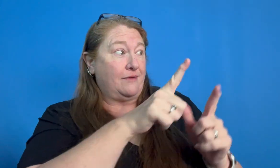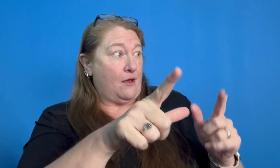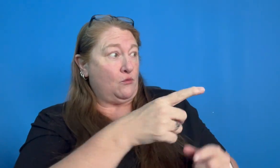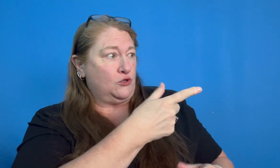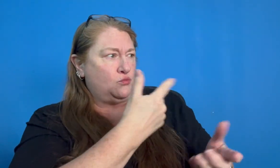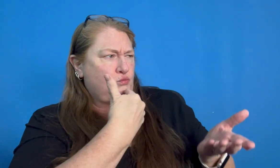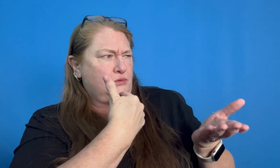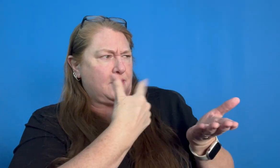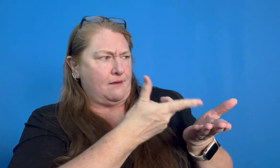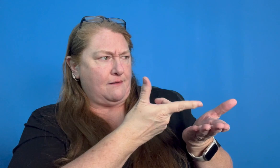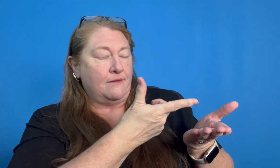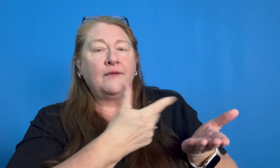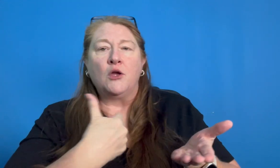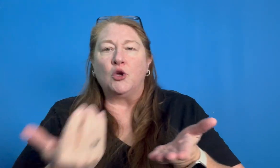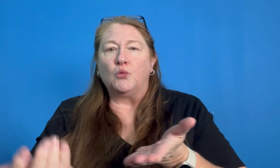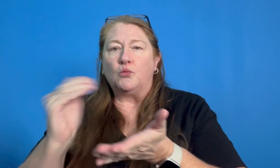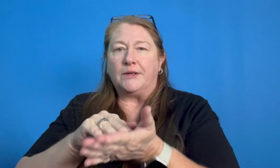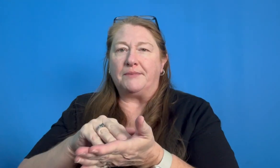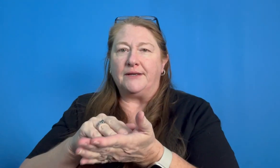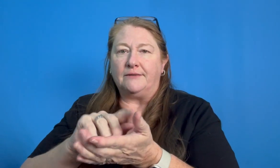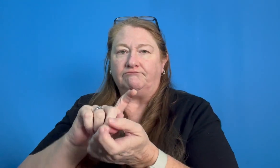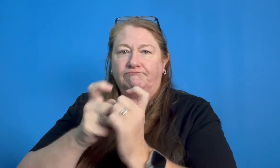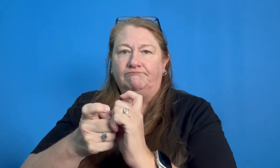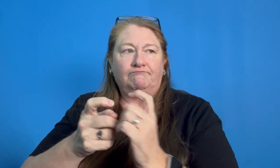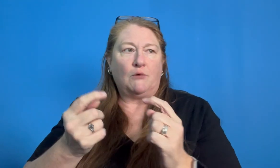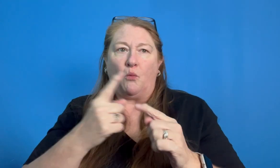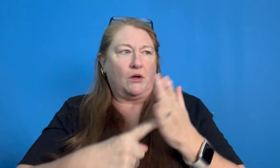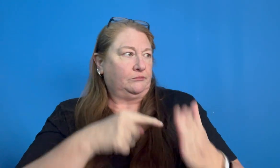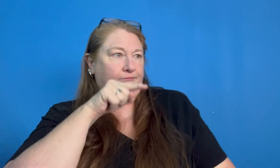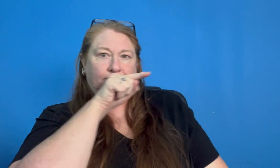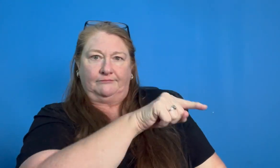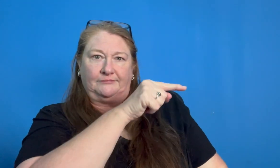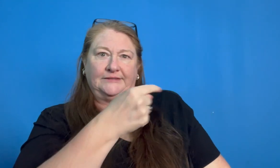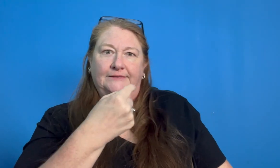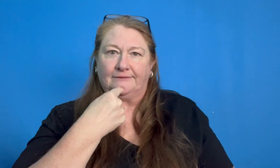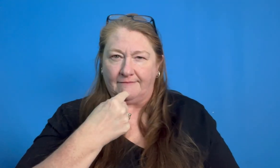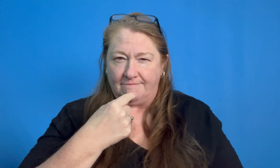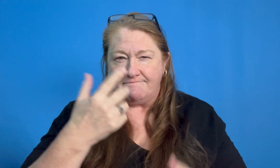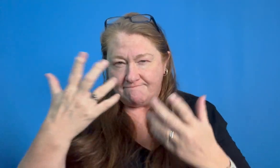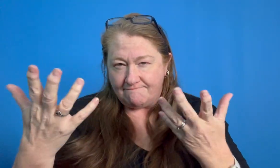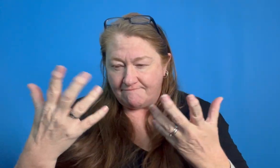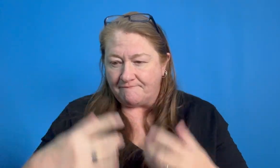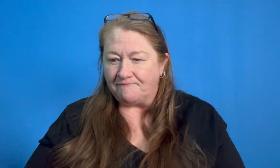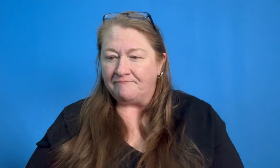one language of what was just conveyed in the other language.